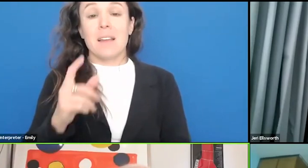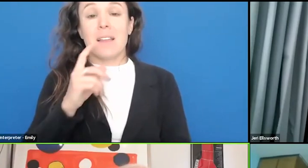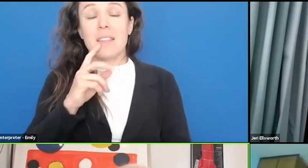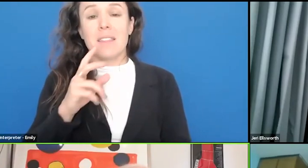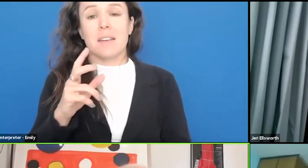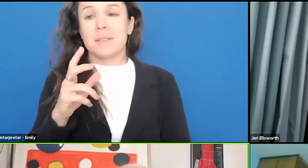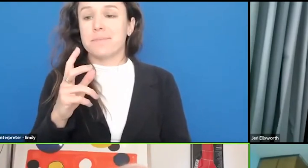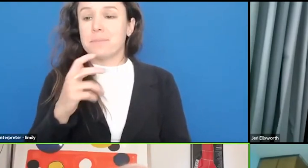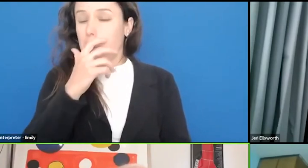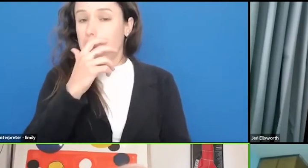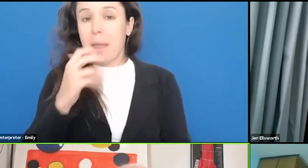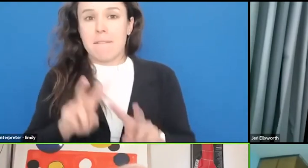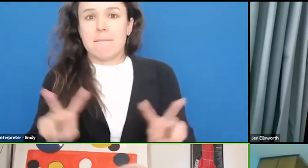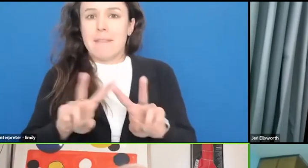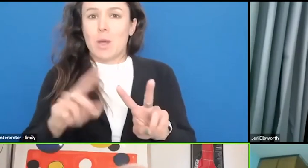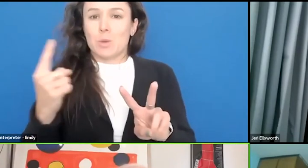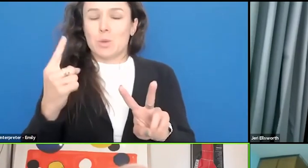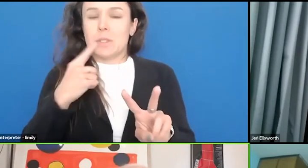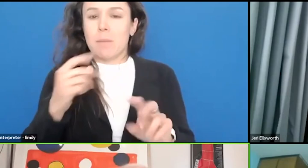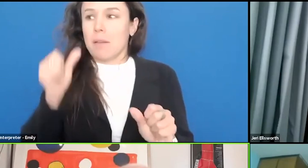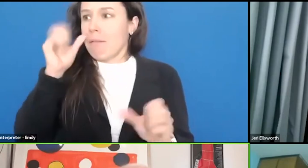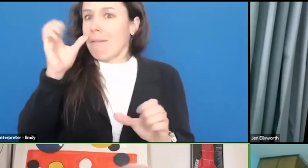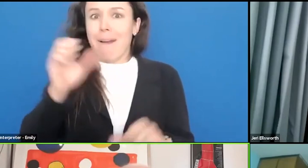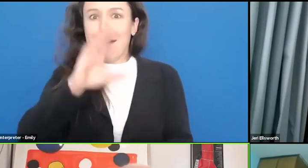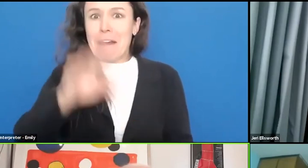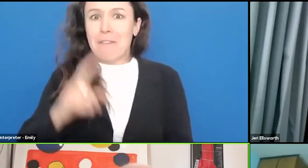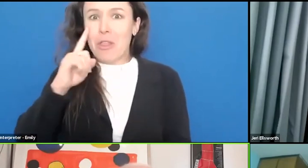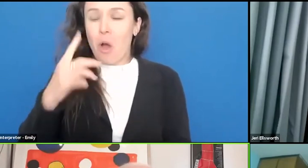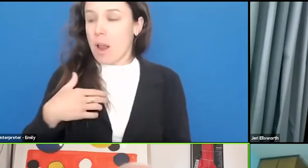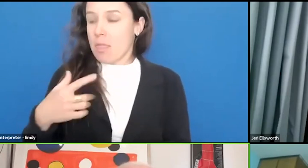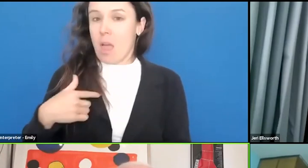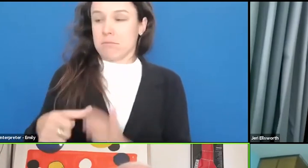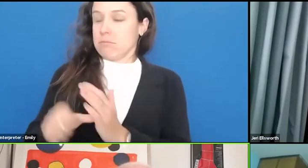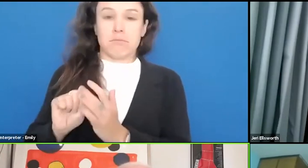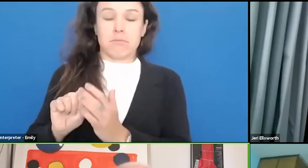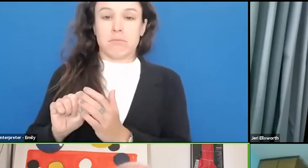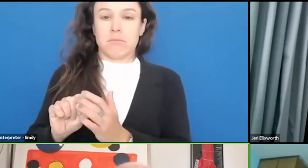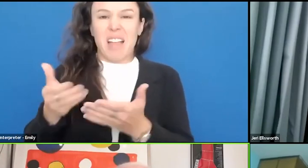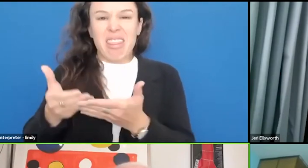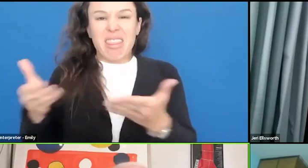the value to do something that a person never imagined a thing a machine, a person could do,